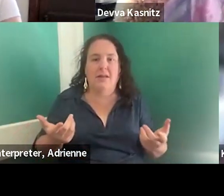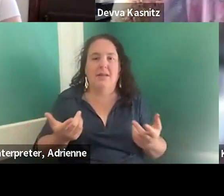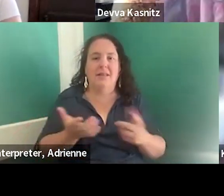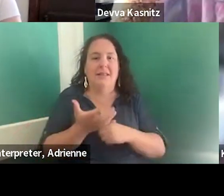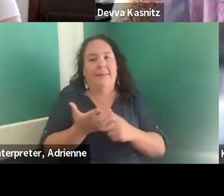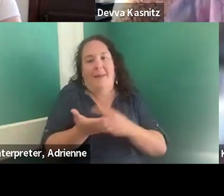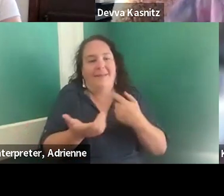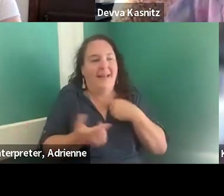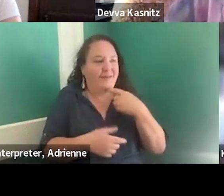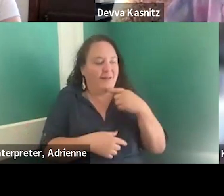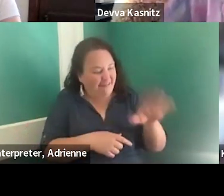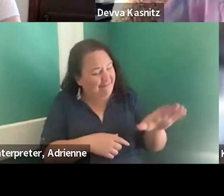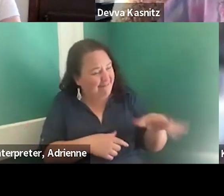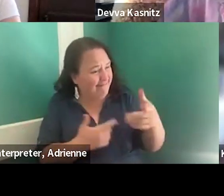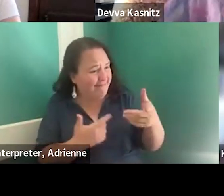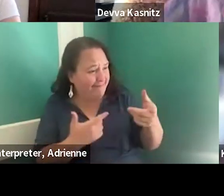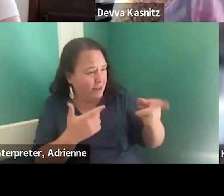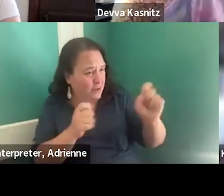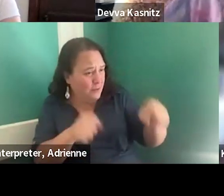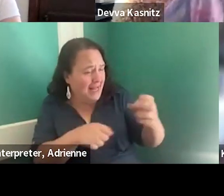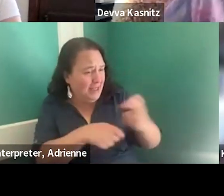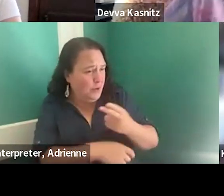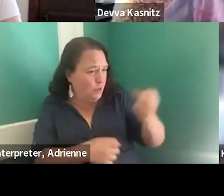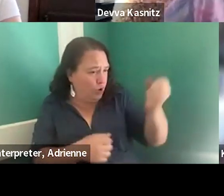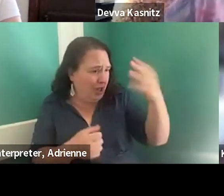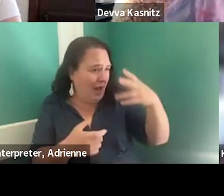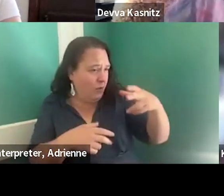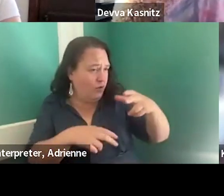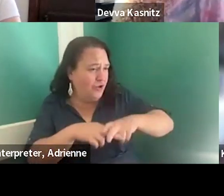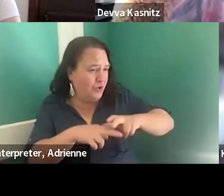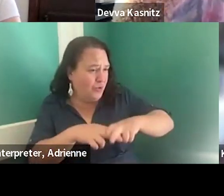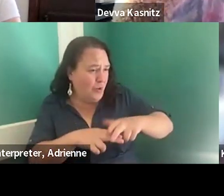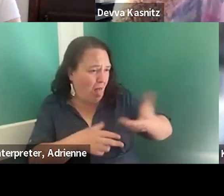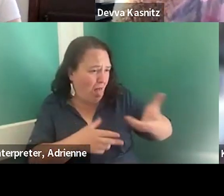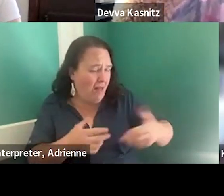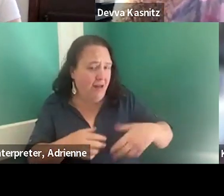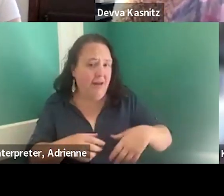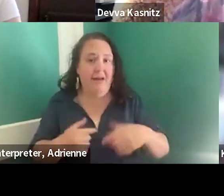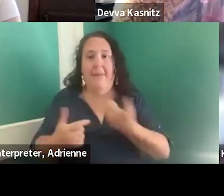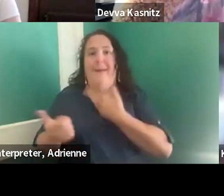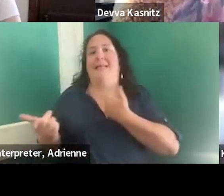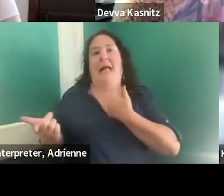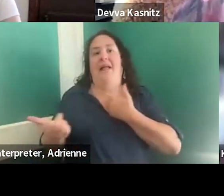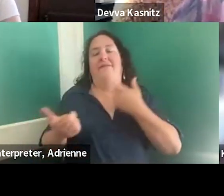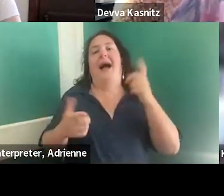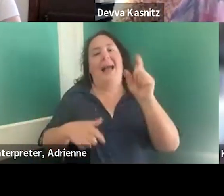to use shower stools-- like, I have to, I'm an amputee. I'm not showering on one leg and cracking my head open